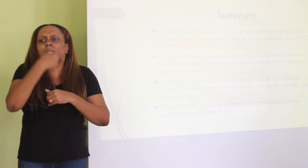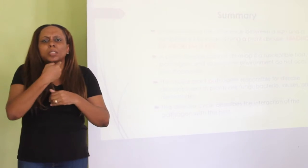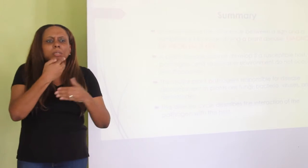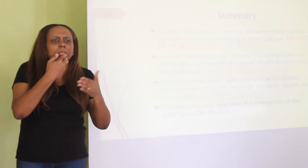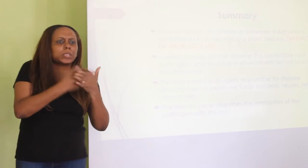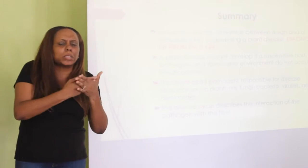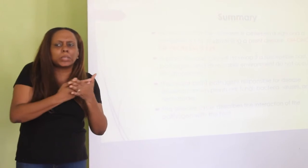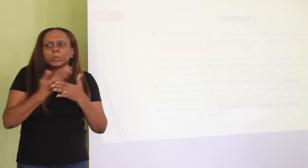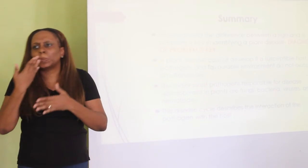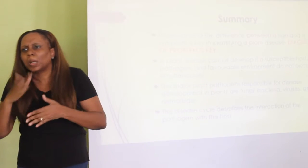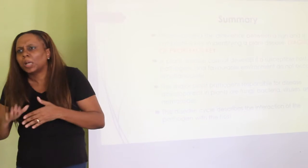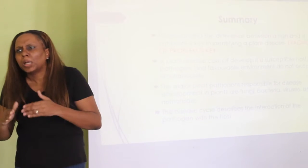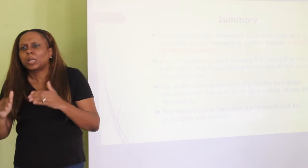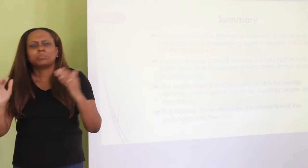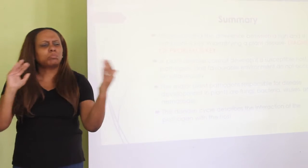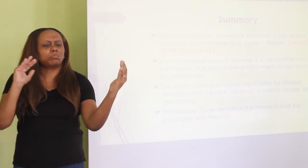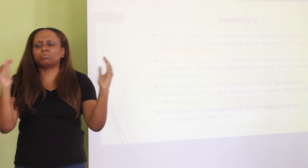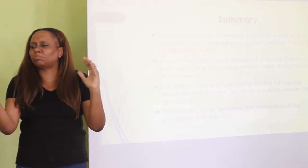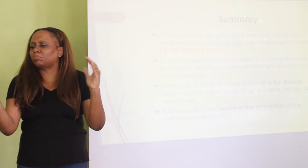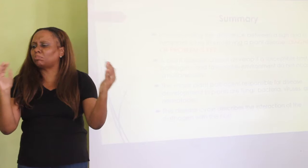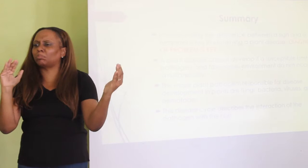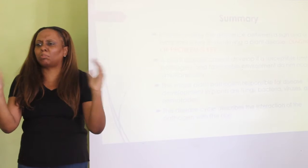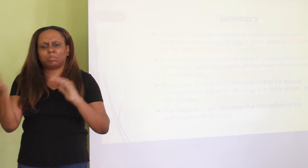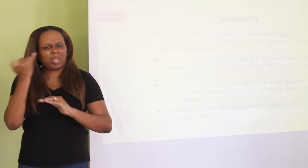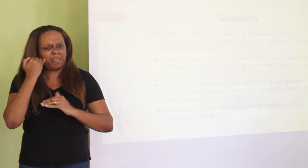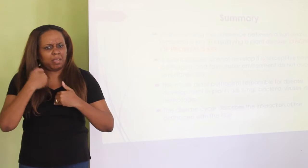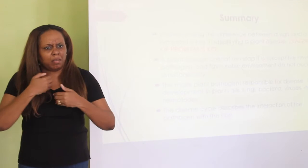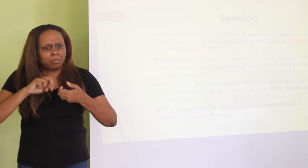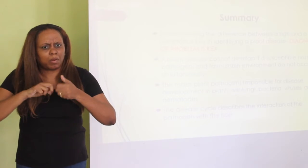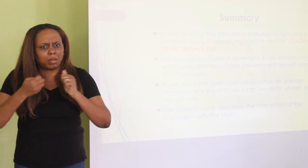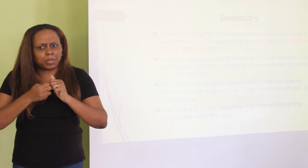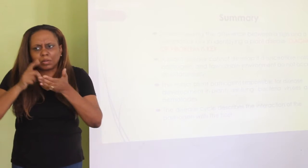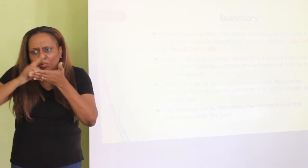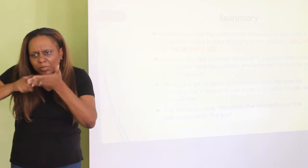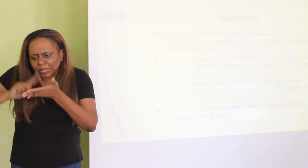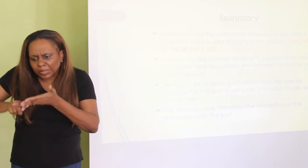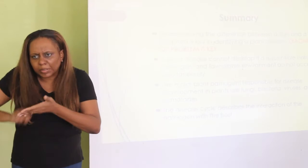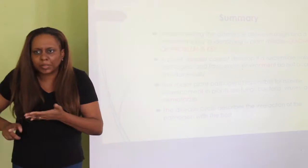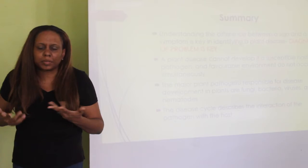and identify when we have a problem go our research and see how we're going to eat them